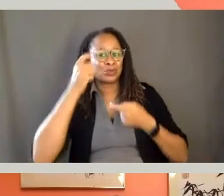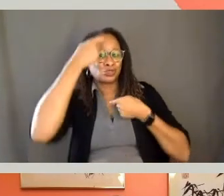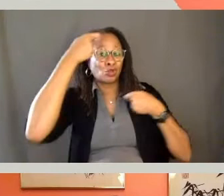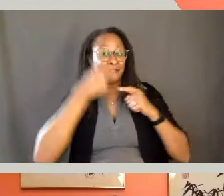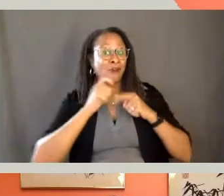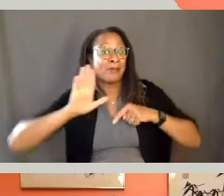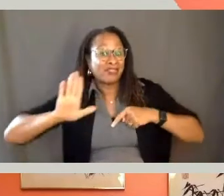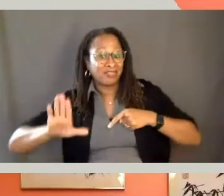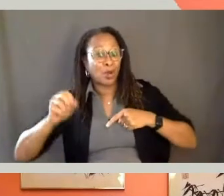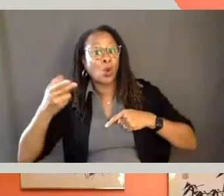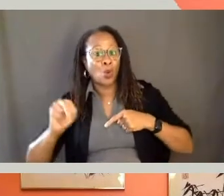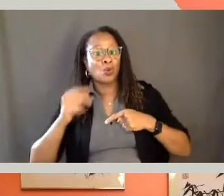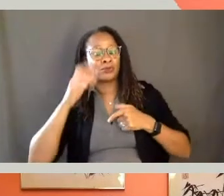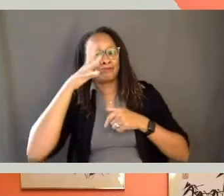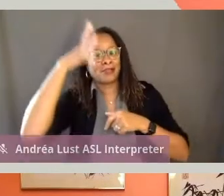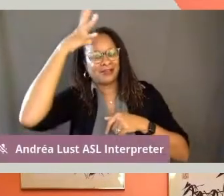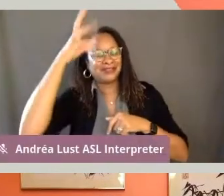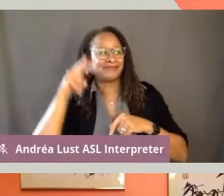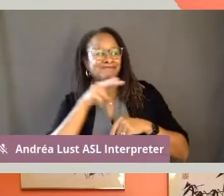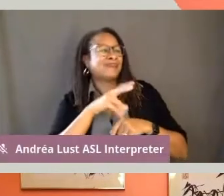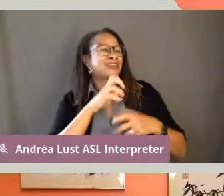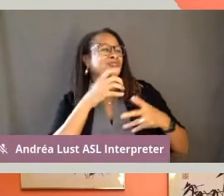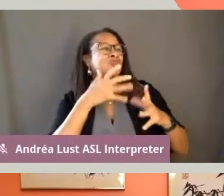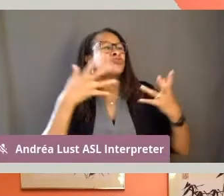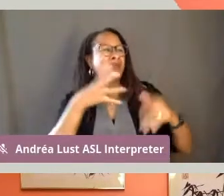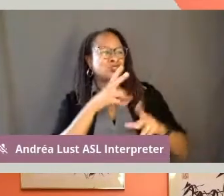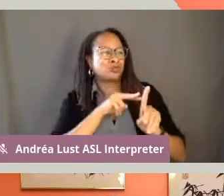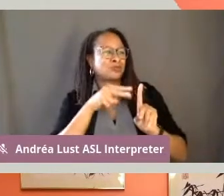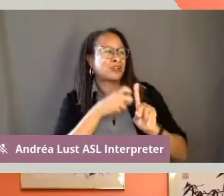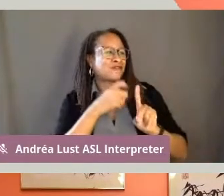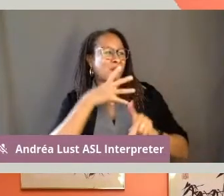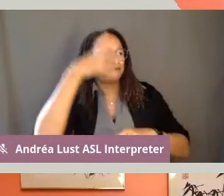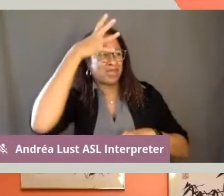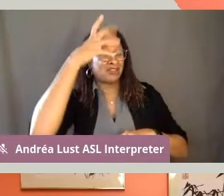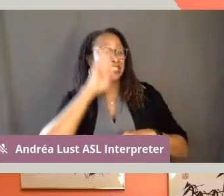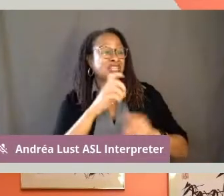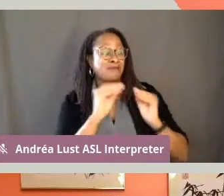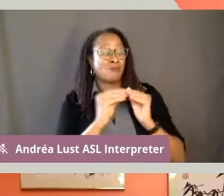And so, you know, that was something I really learned about